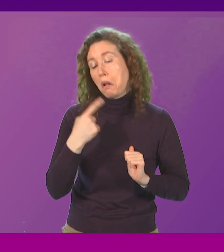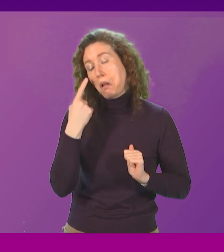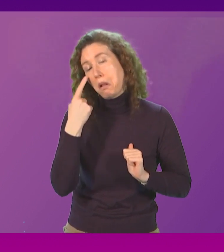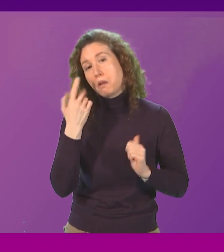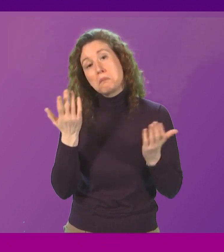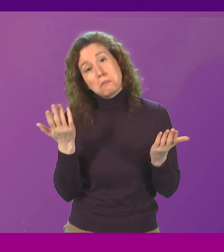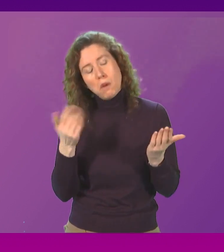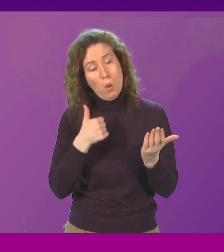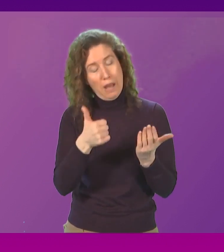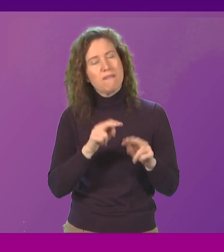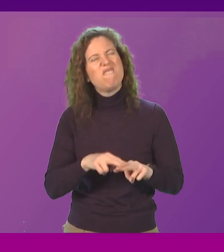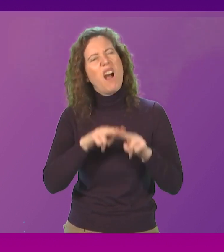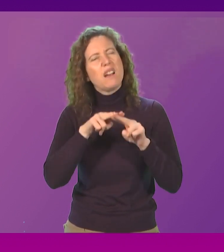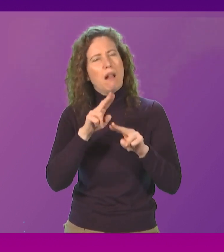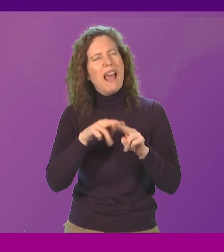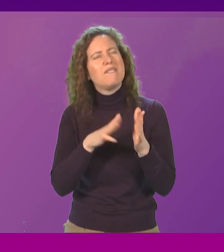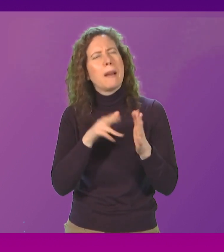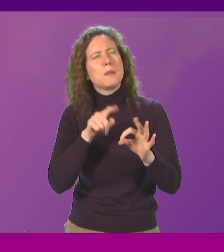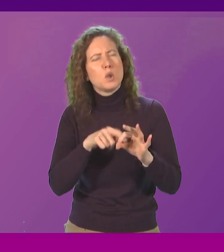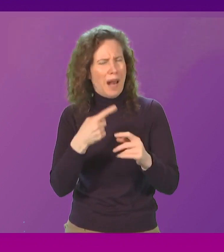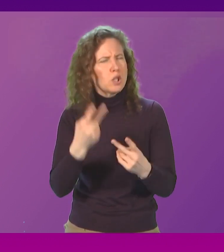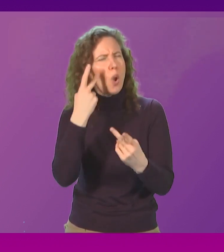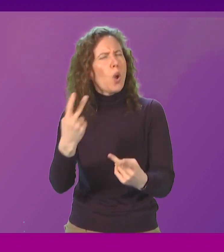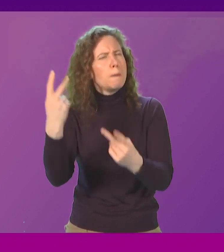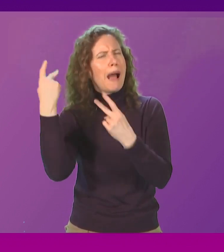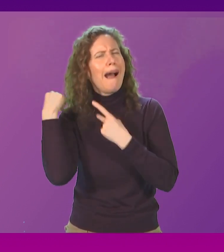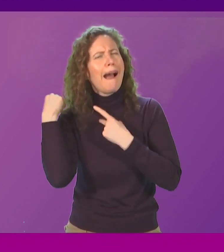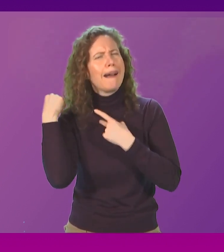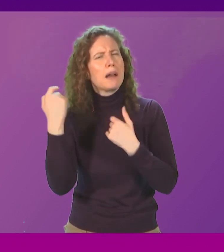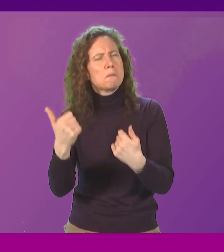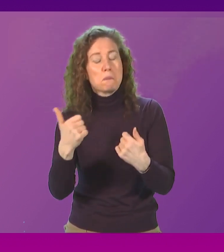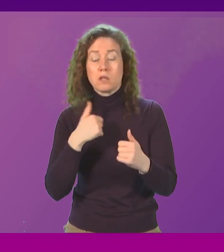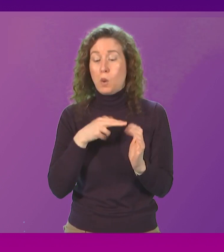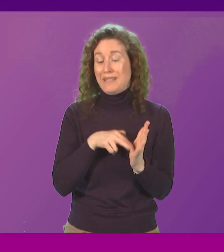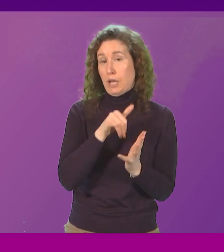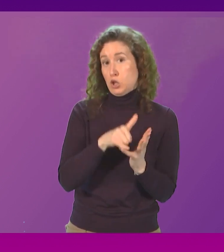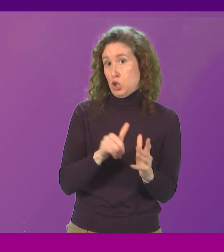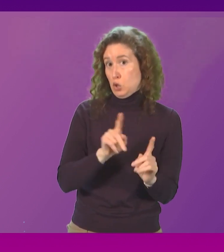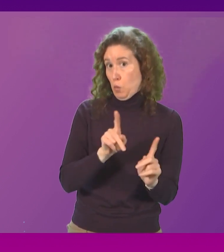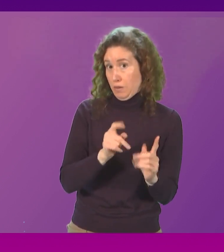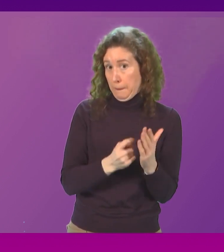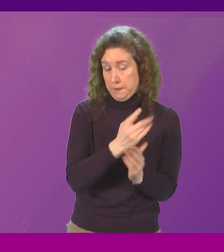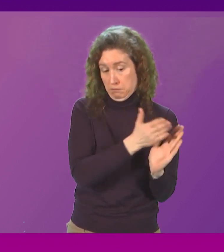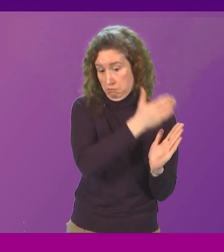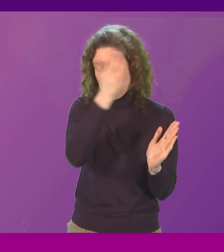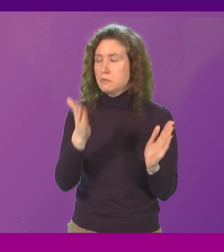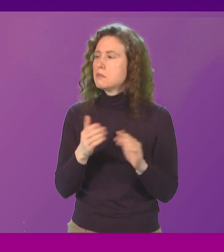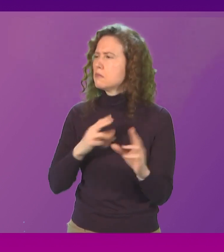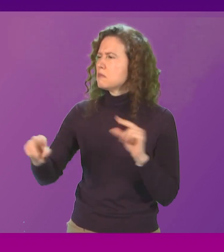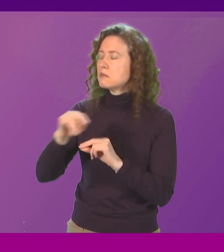In her final FMQs, let us go over it— We will hear Mr Ross.